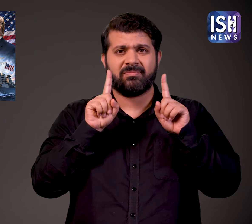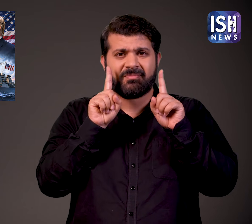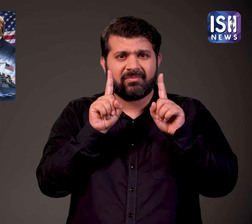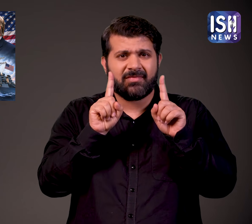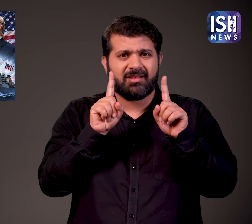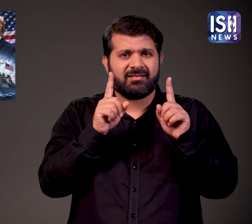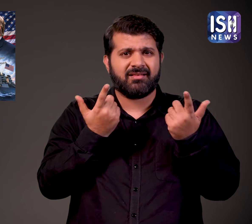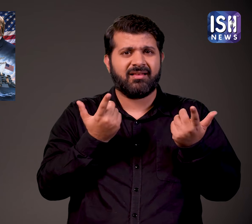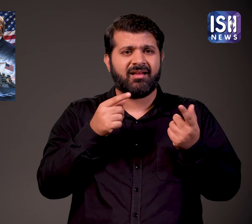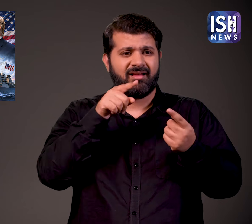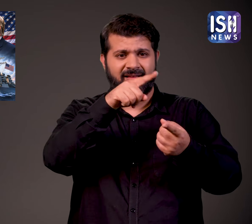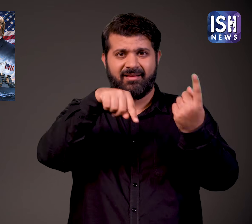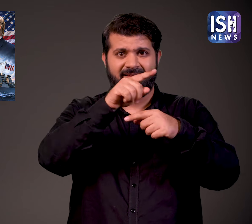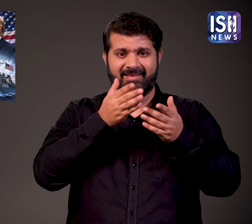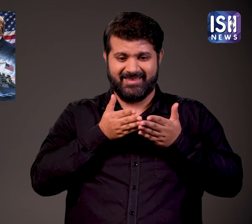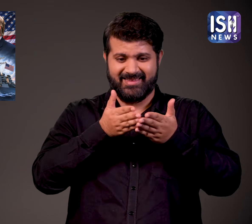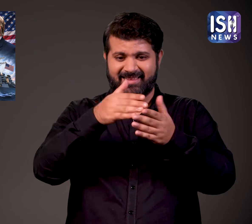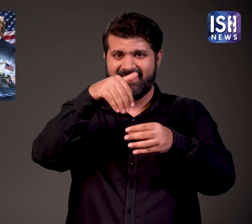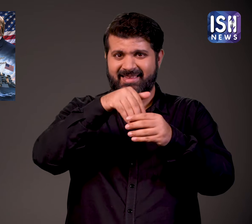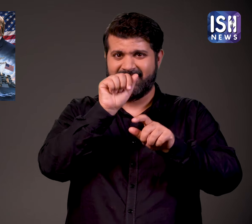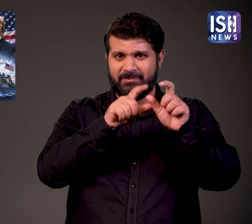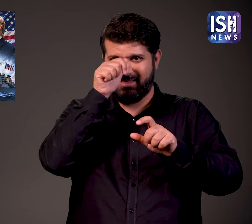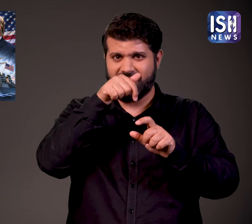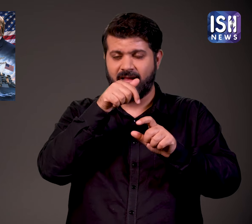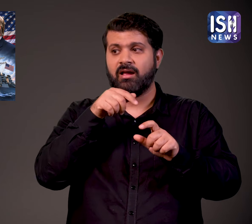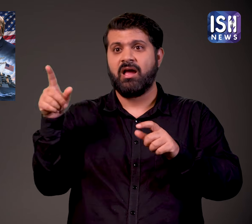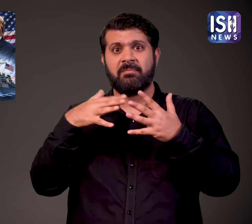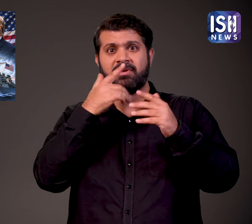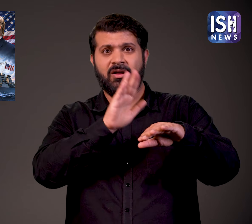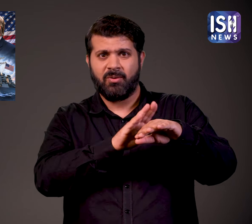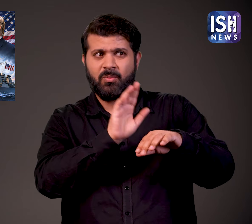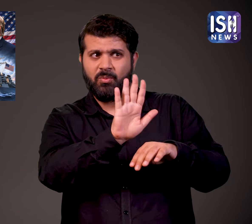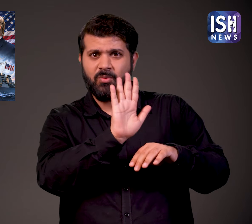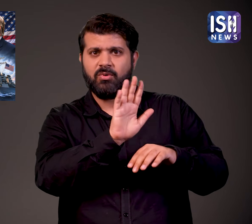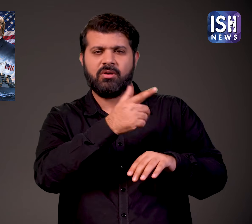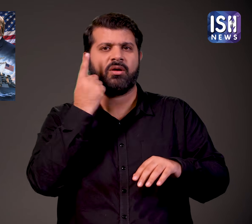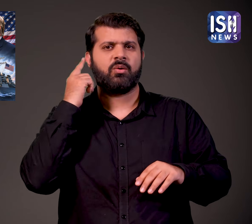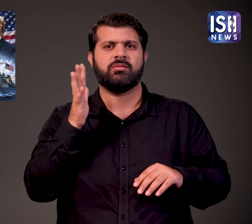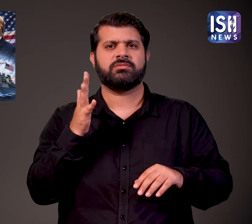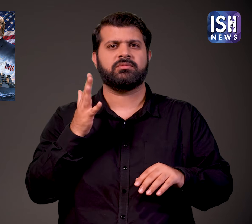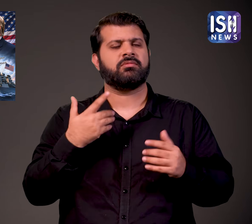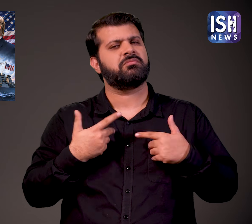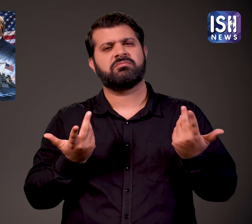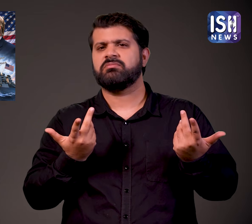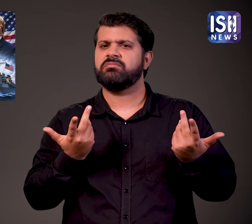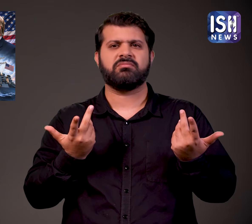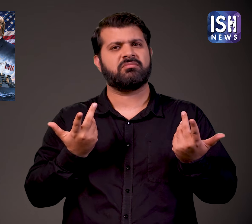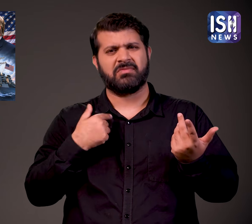The US claimed the ships were repeatedly warned, but did not follow instructions.